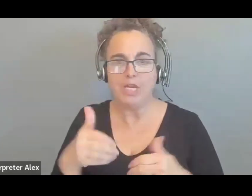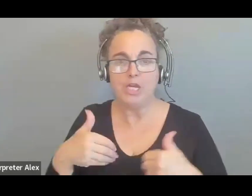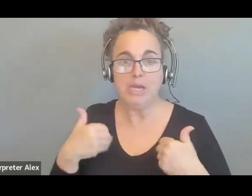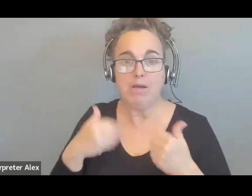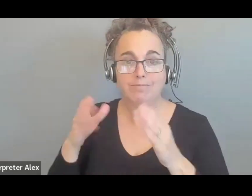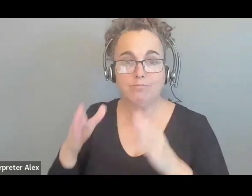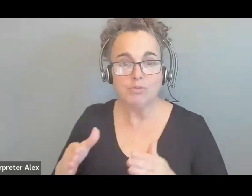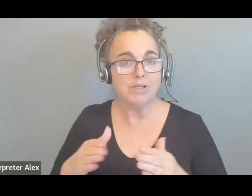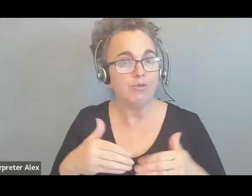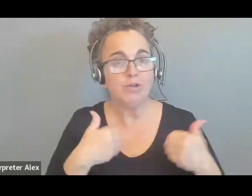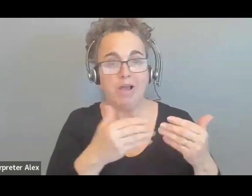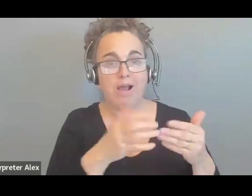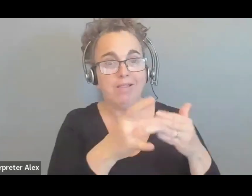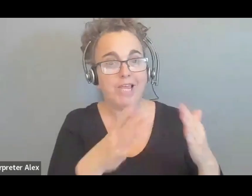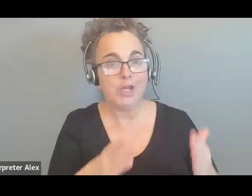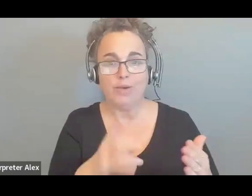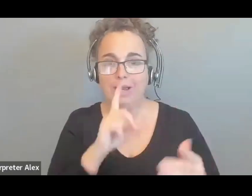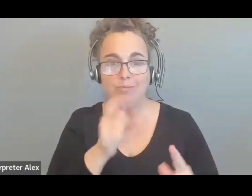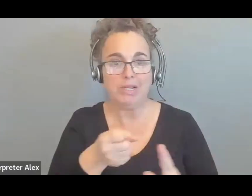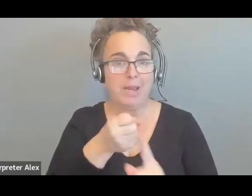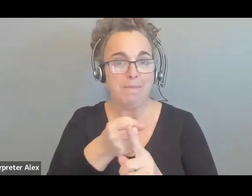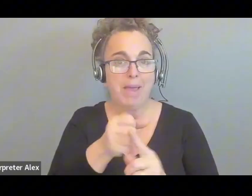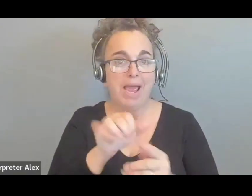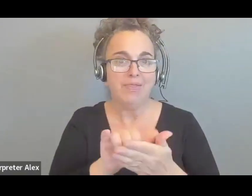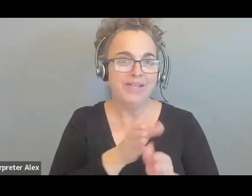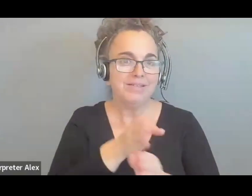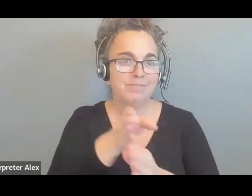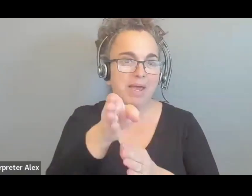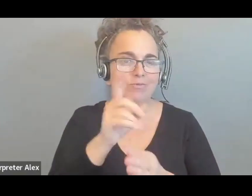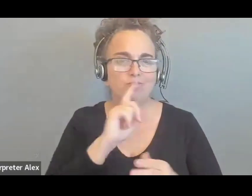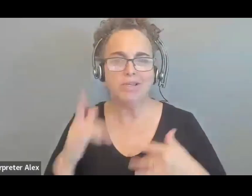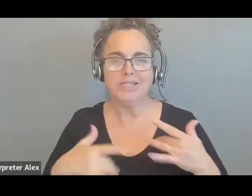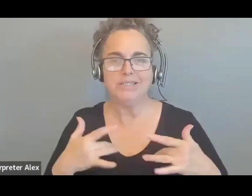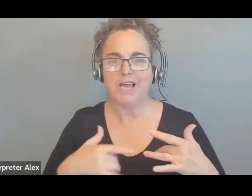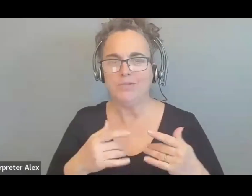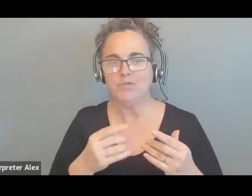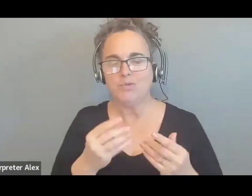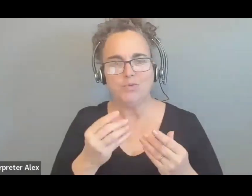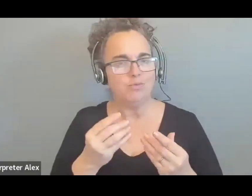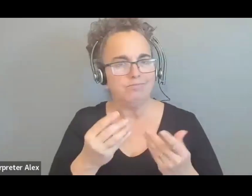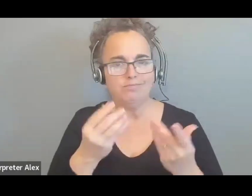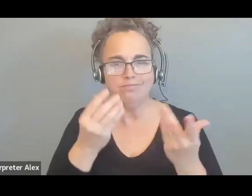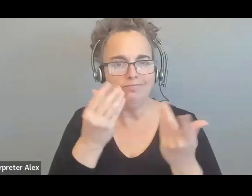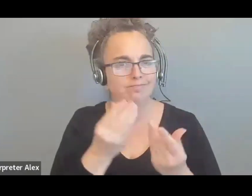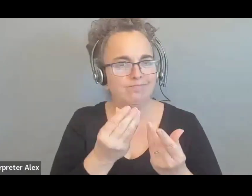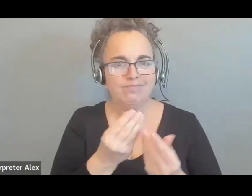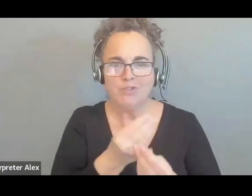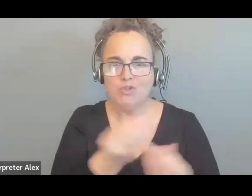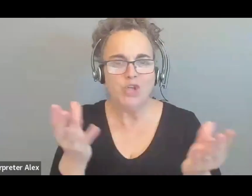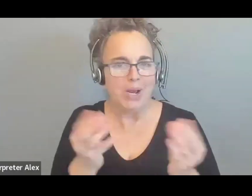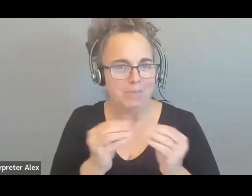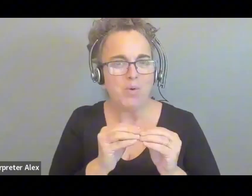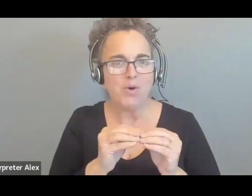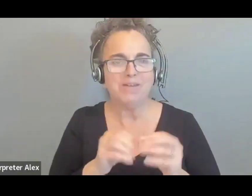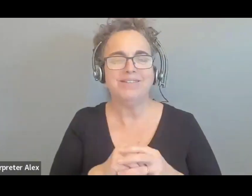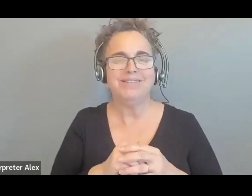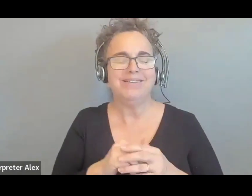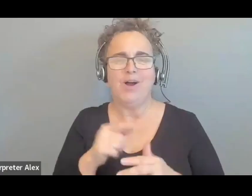to make an impact in this space. So really excited to get to share more. And yeah, I also love sports